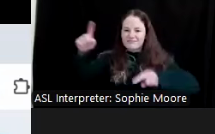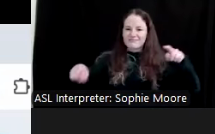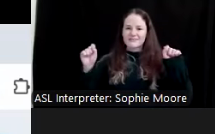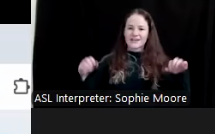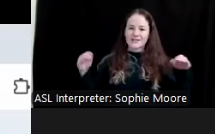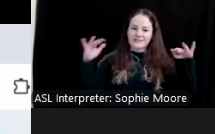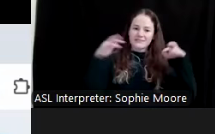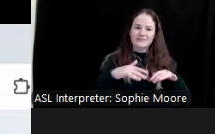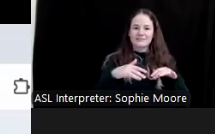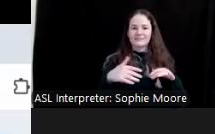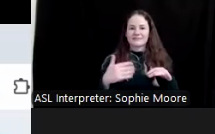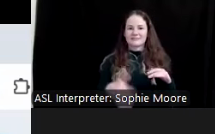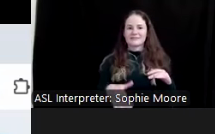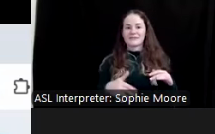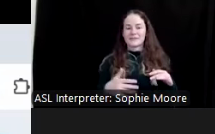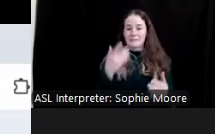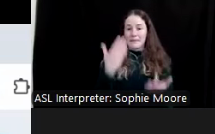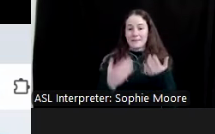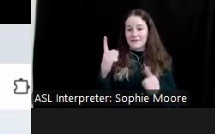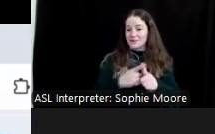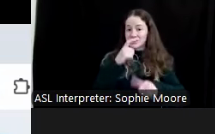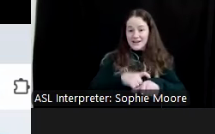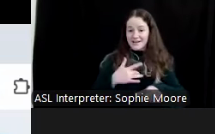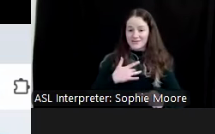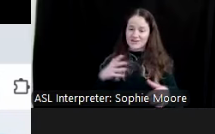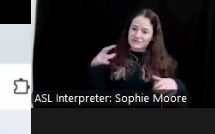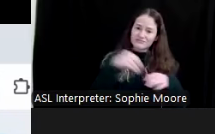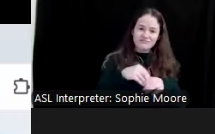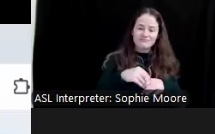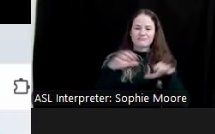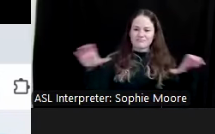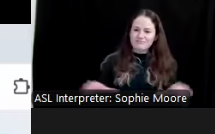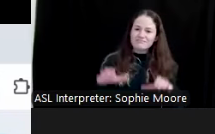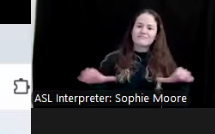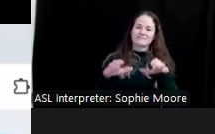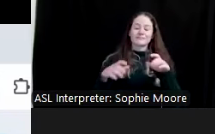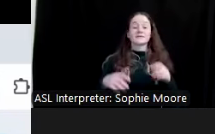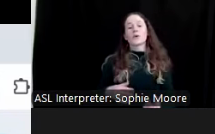the first time they could feel included. Um but again going all across the state there are different um opportunities